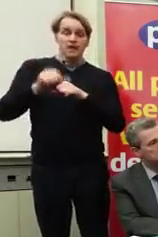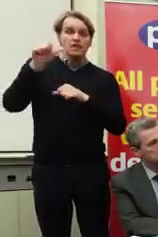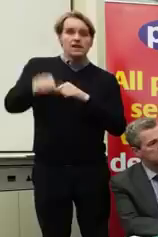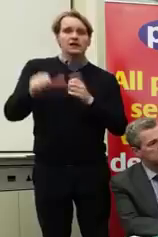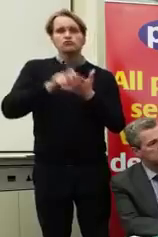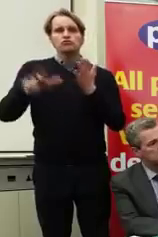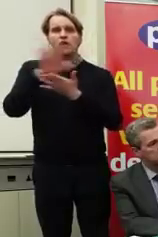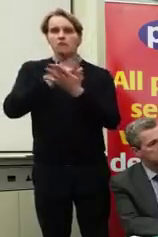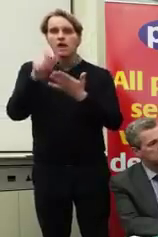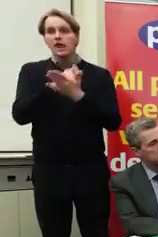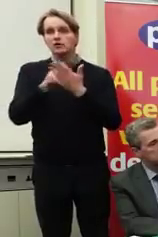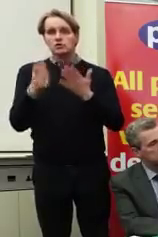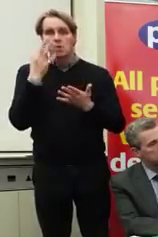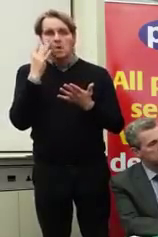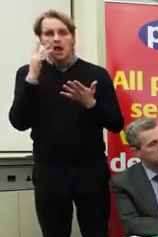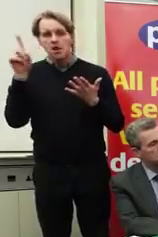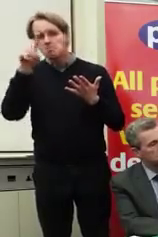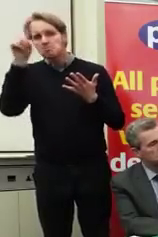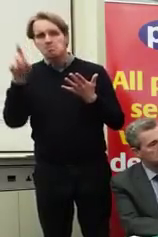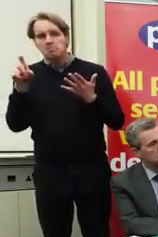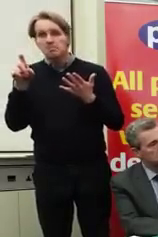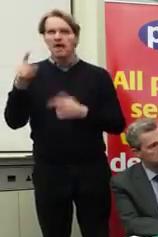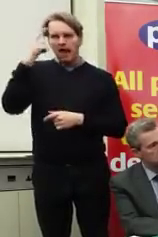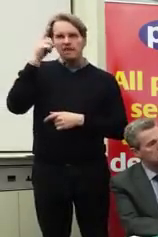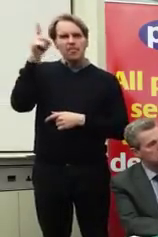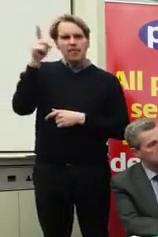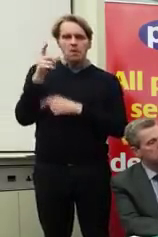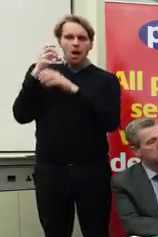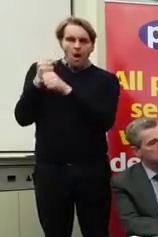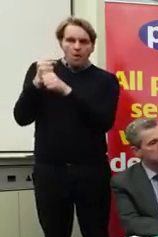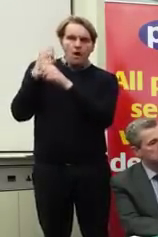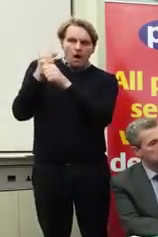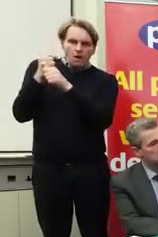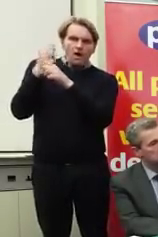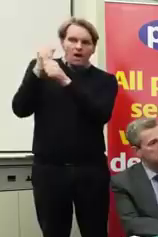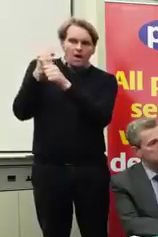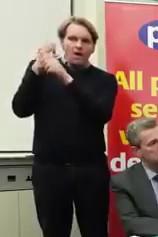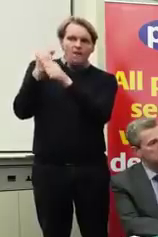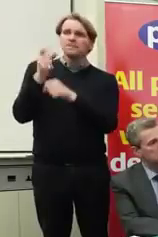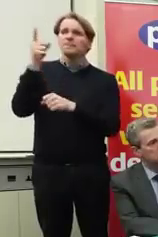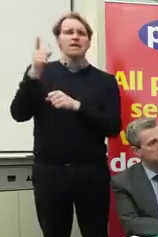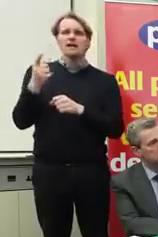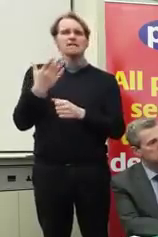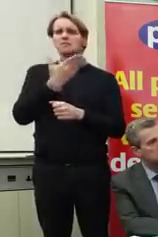coming, I think the Conservatives will cling on to office for as long as possible they're not really in power because they're so divided but